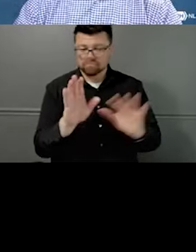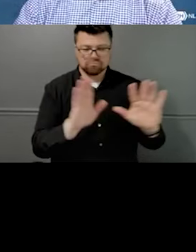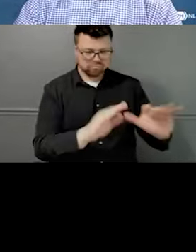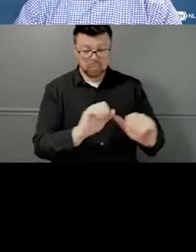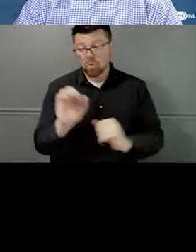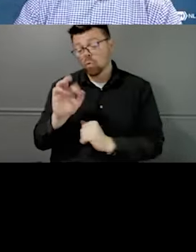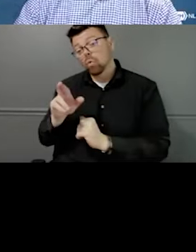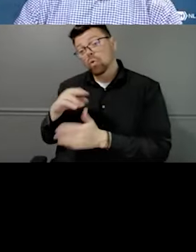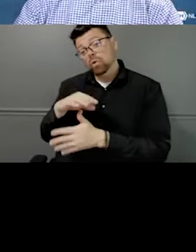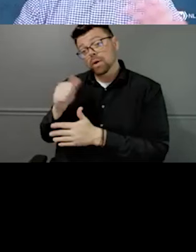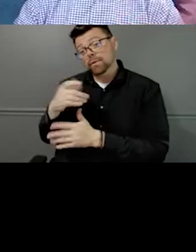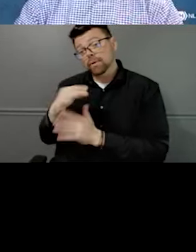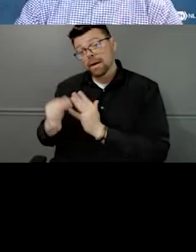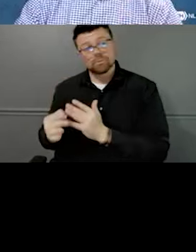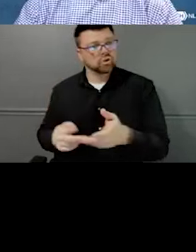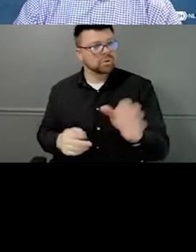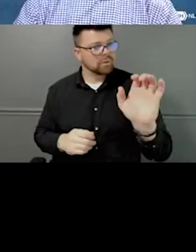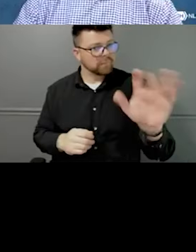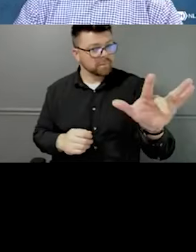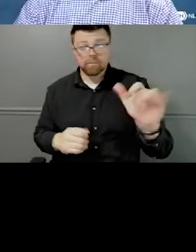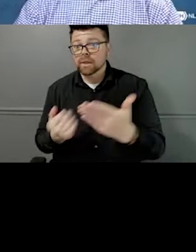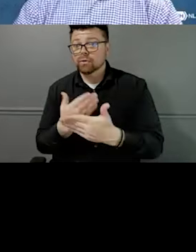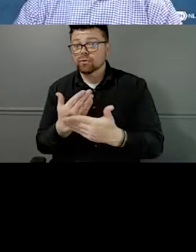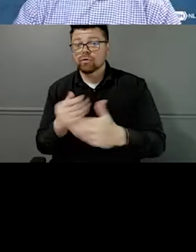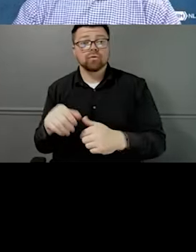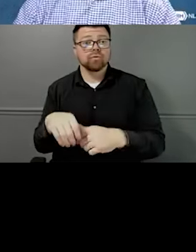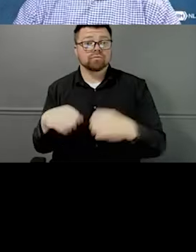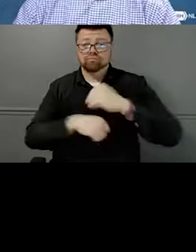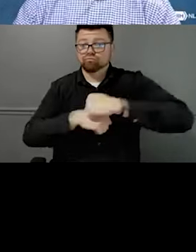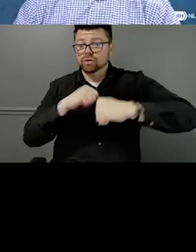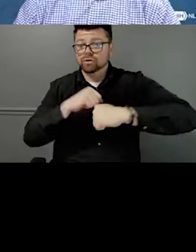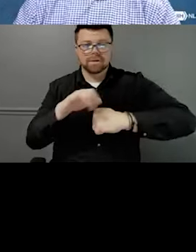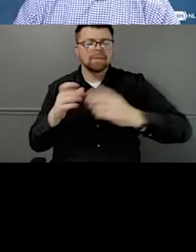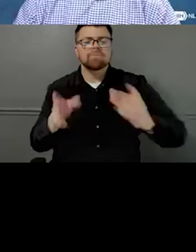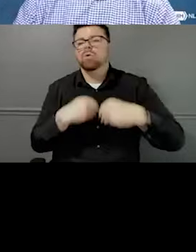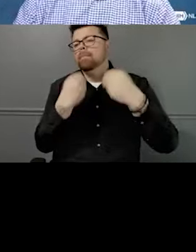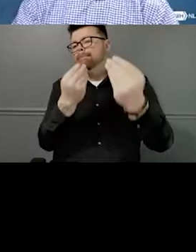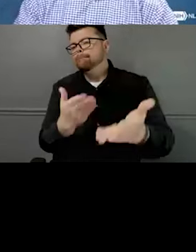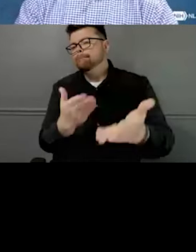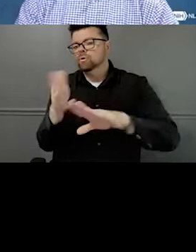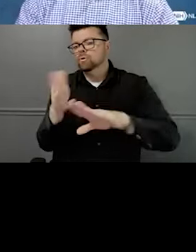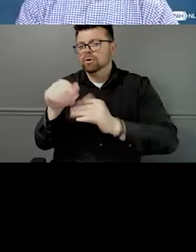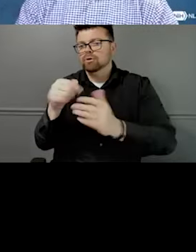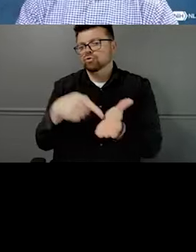to create it in the new format. That's going to be for proposals submitted or due May 20th.